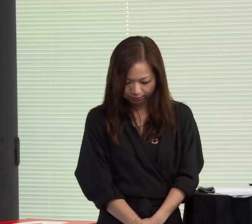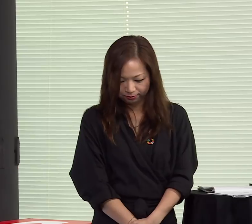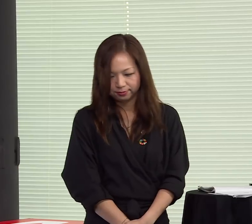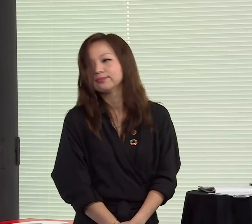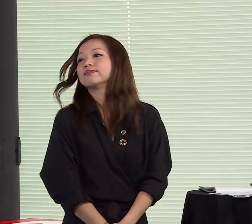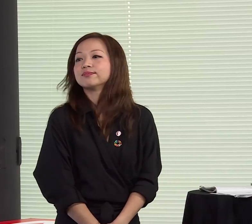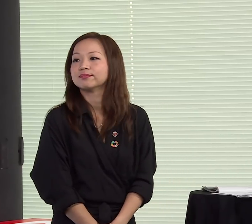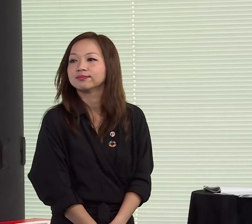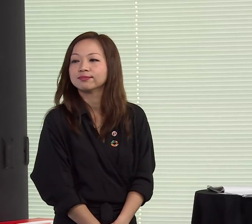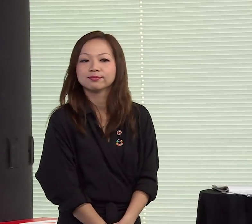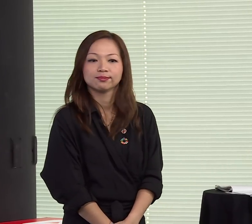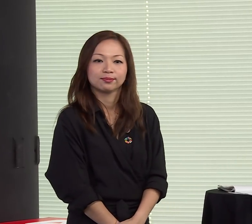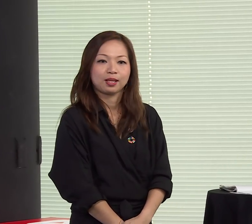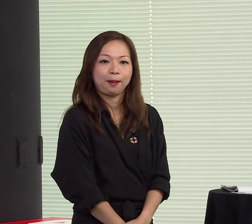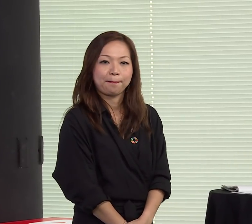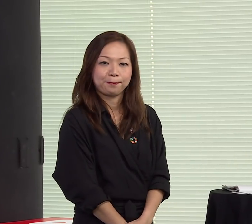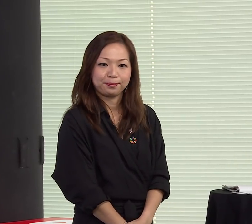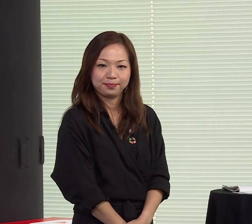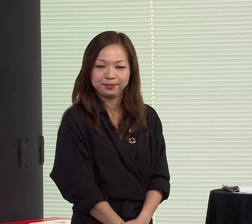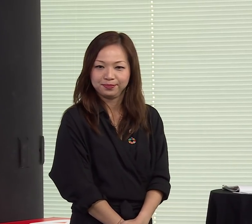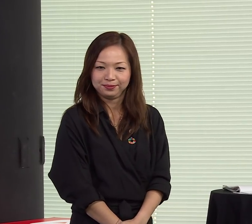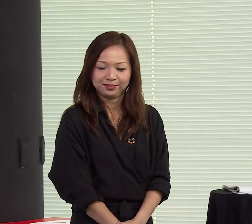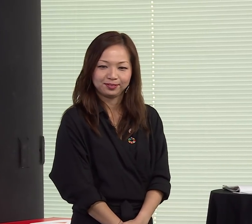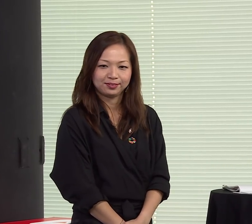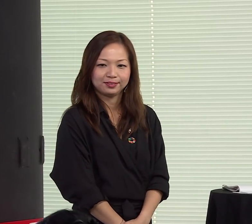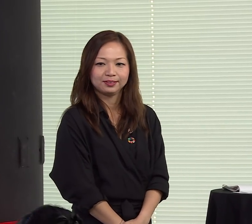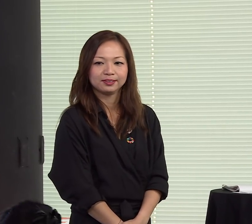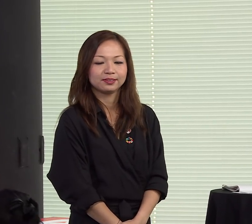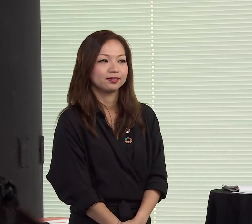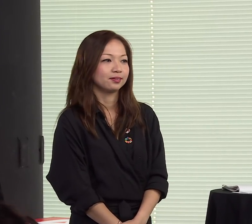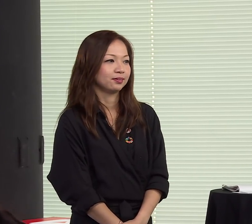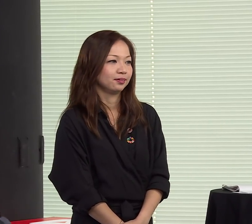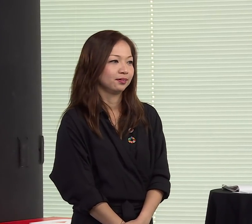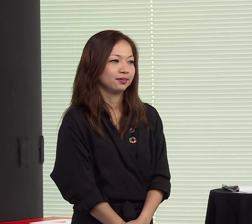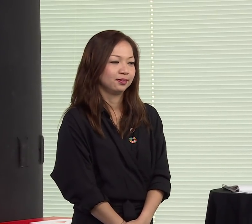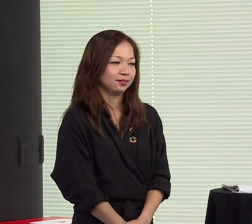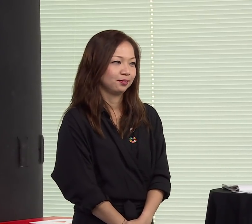Hiroshi, union of, members for promoting U.N.